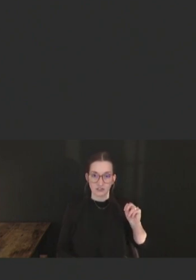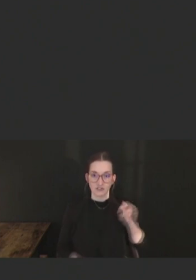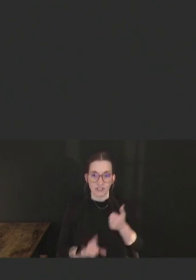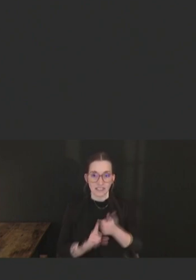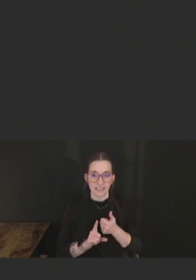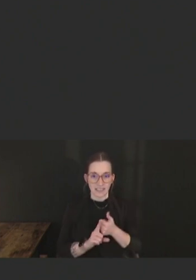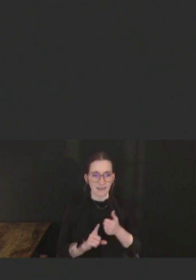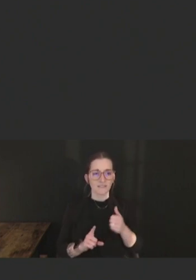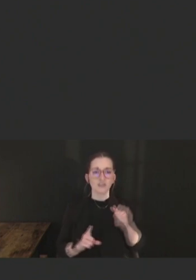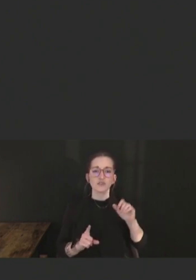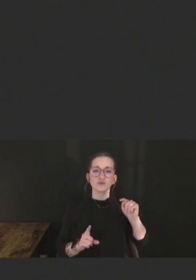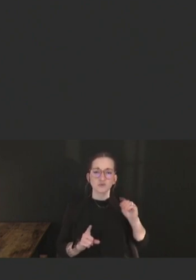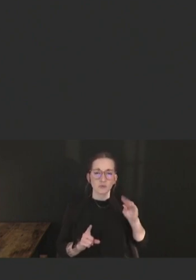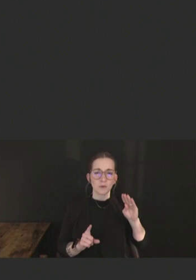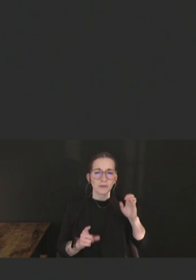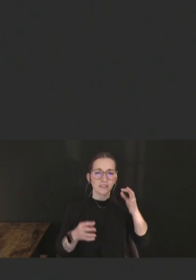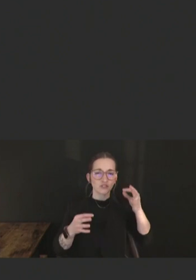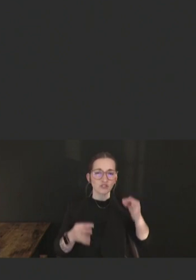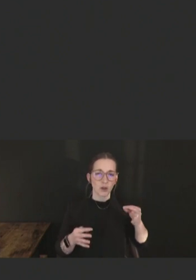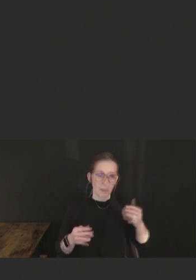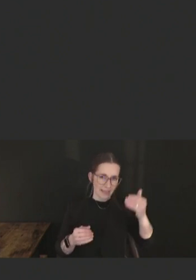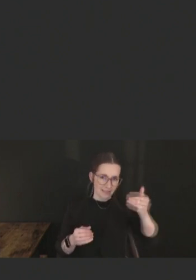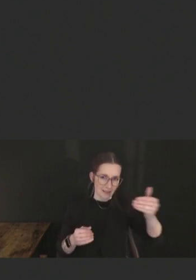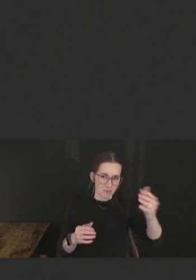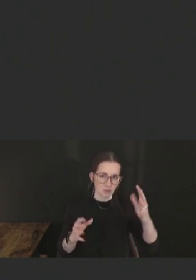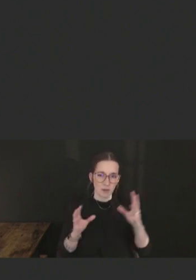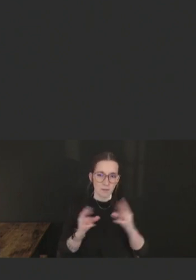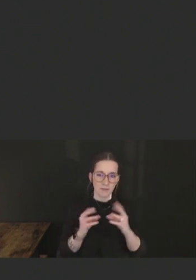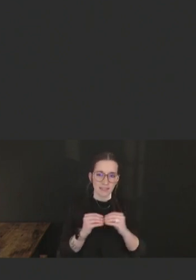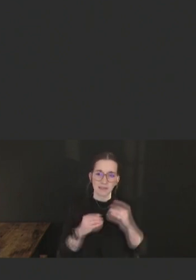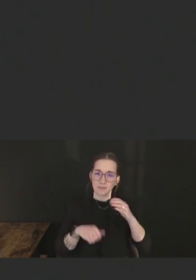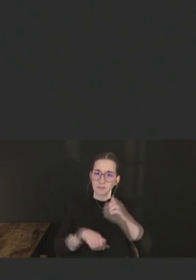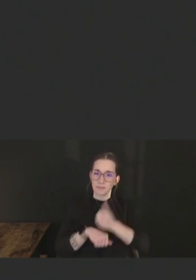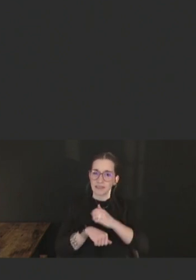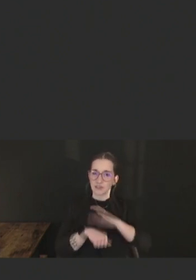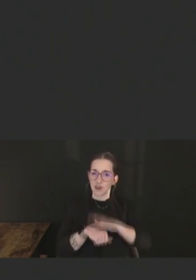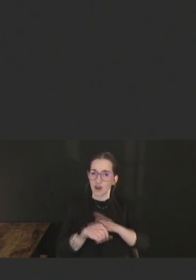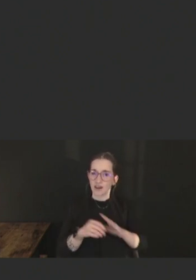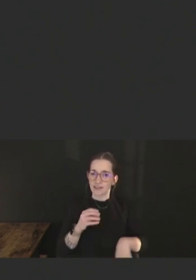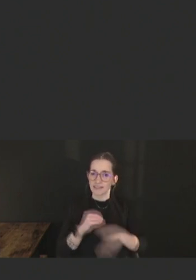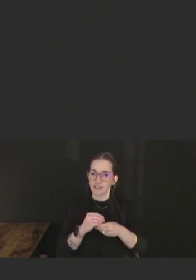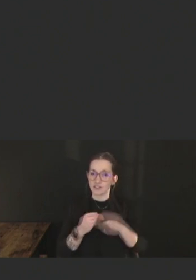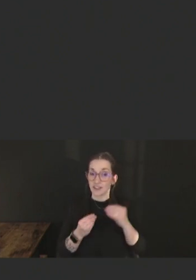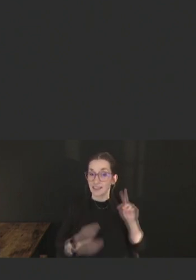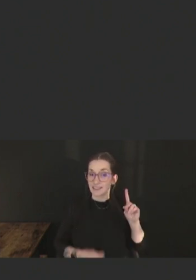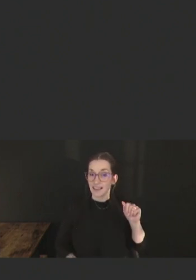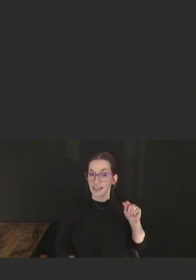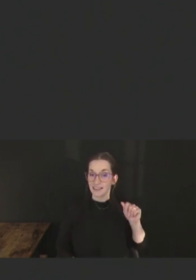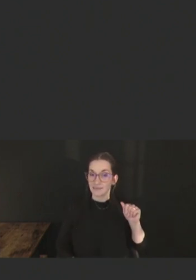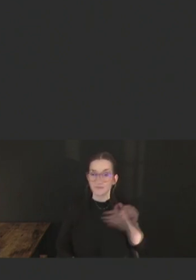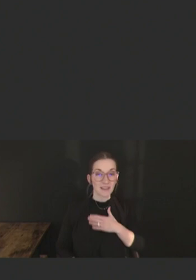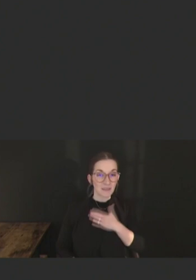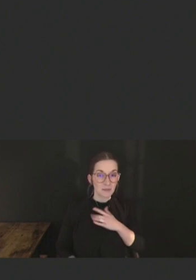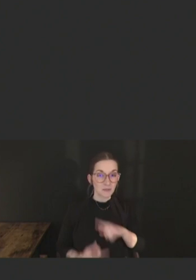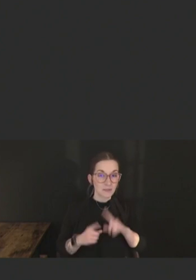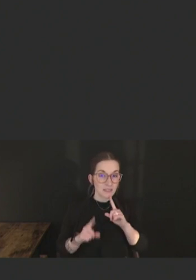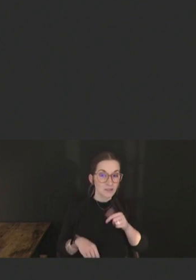subsequent meetings based on additional data. Happy to answer any questions.